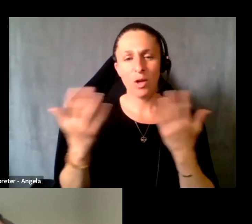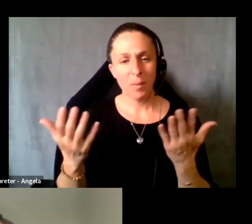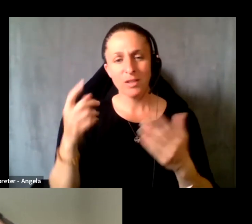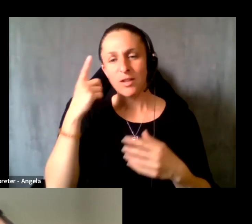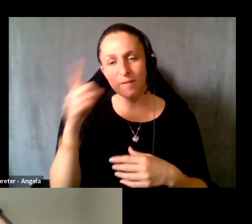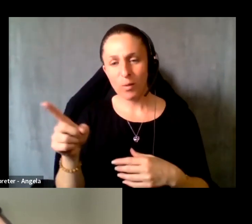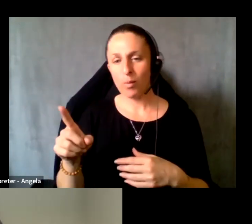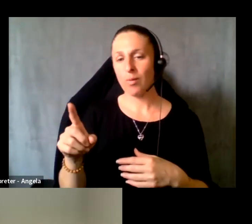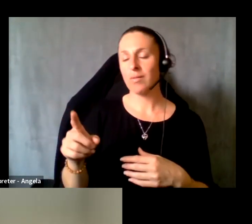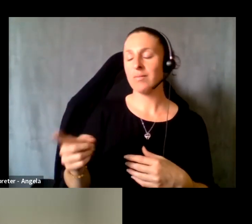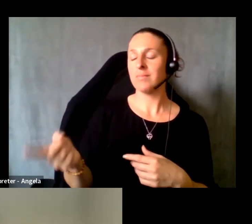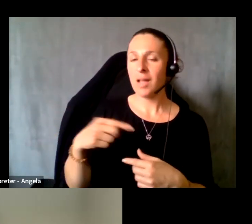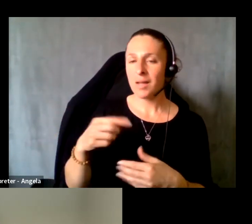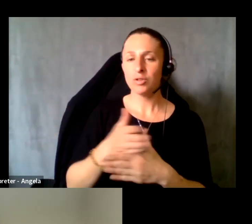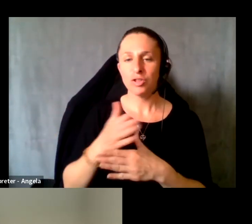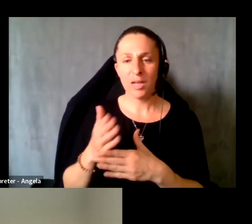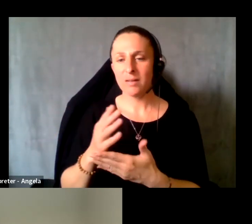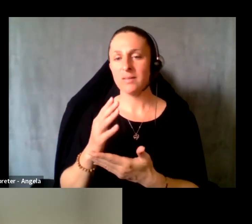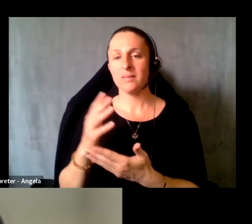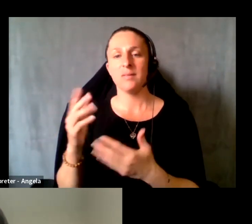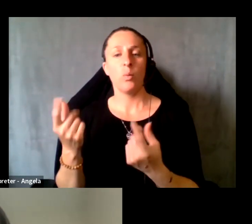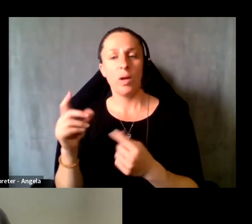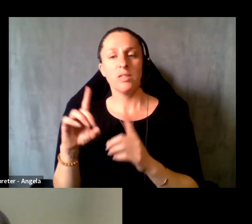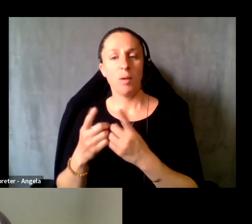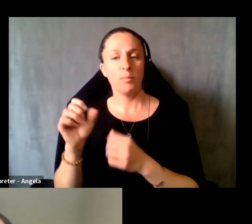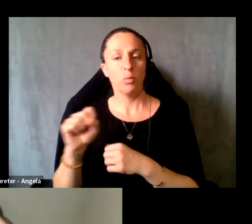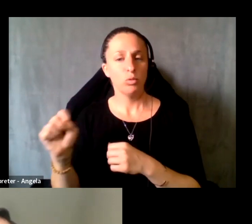and sharing some of the things that Department of Social Services may be doing, and I I think